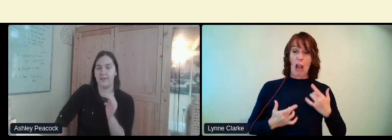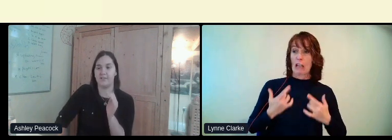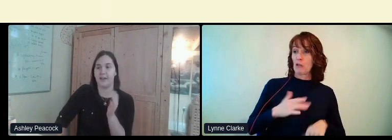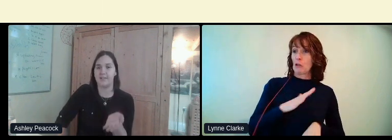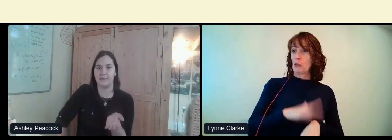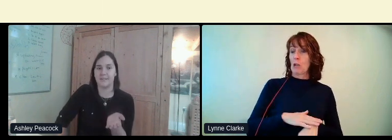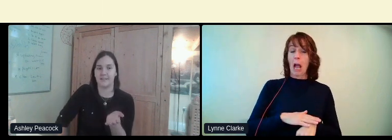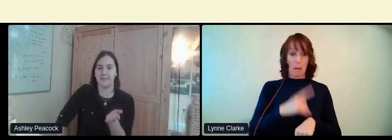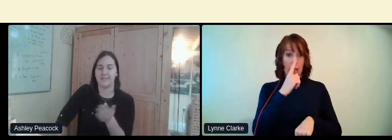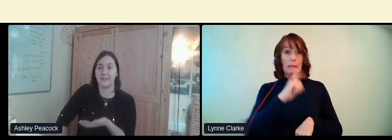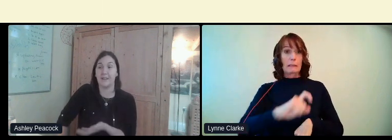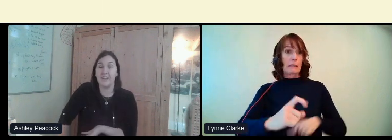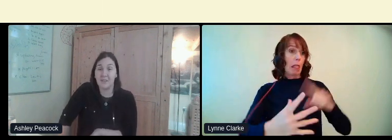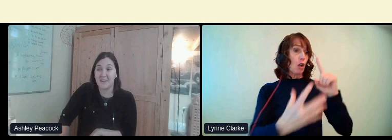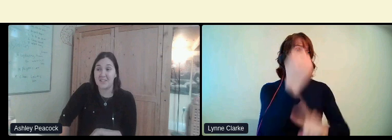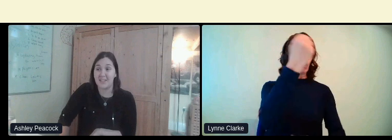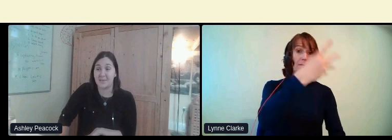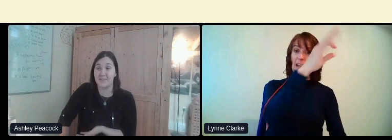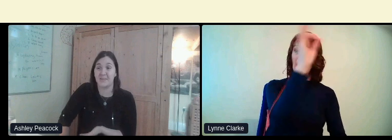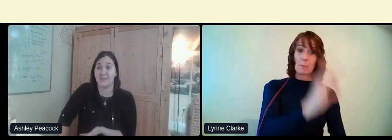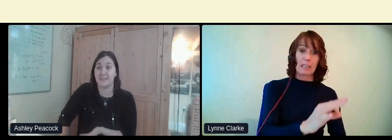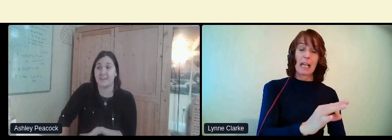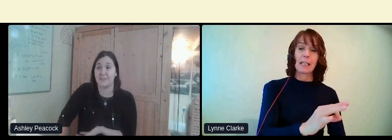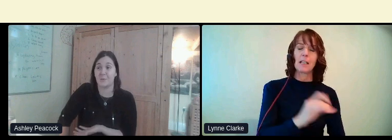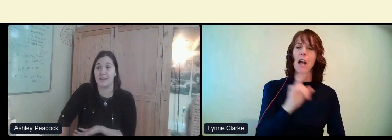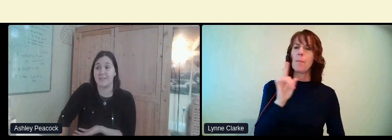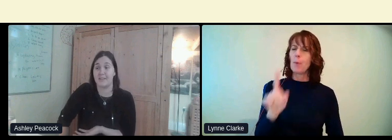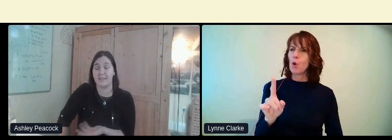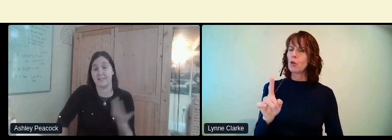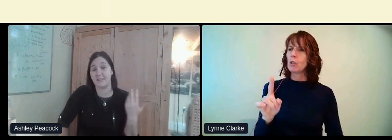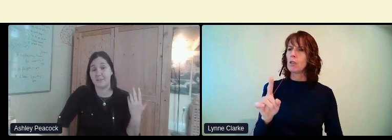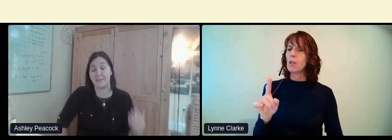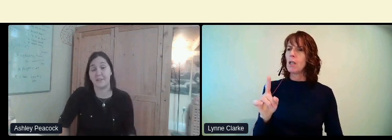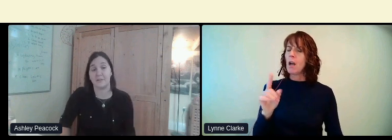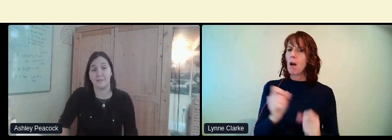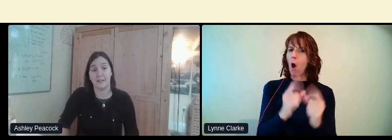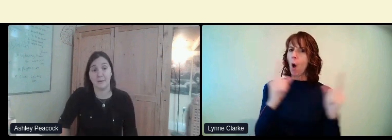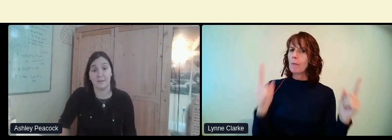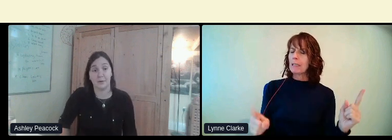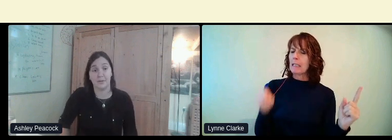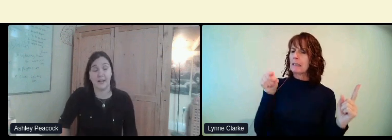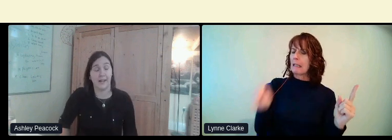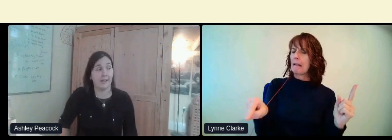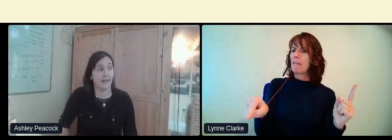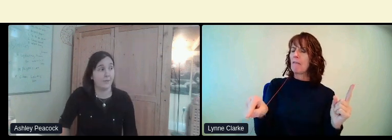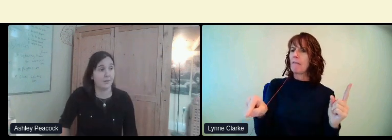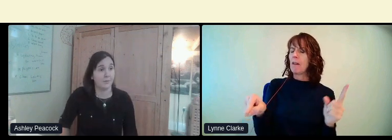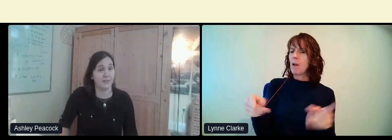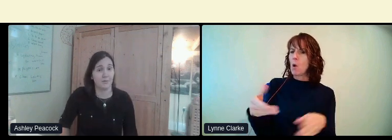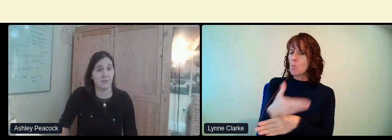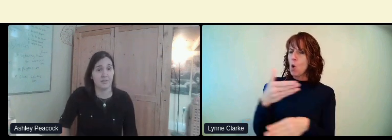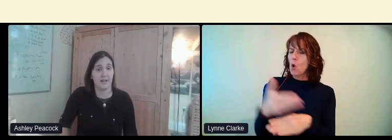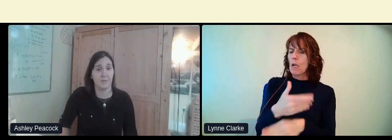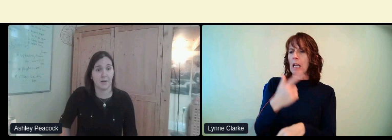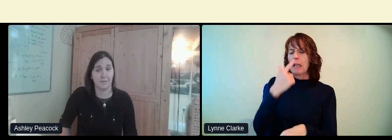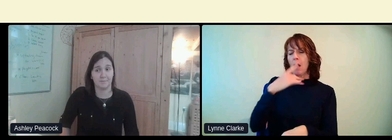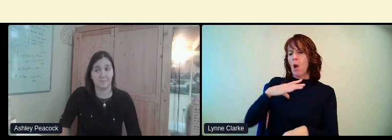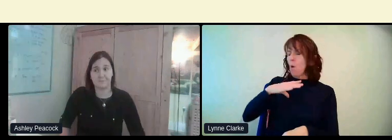that's amazing. If it's taking me a lot of energy and I'm still only getting to 20, it's going to really look like I'm failing my role and I'm going to be exhausted as well.